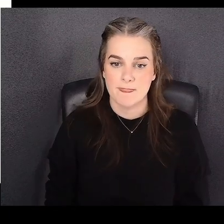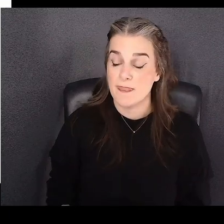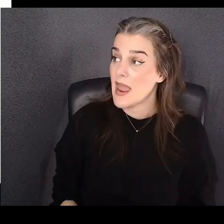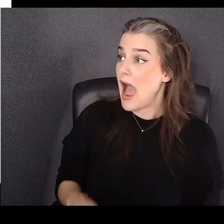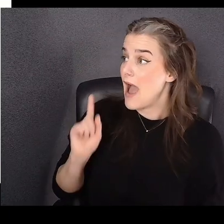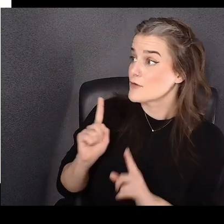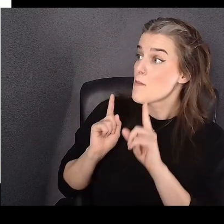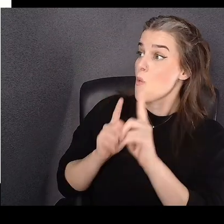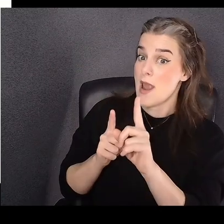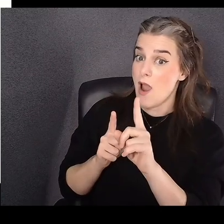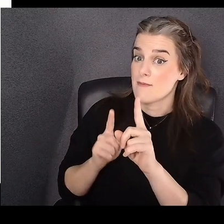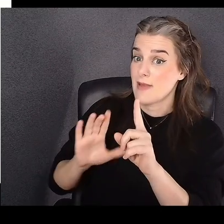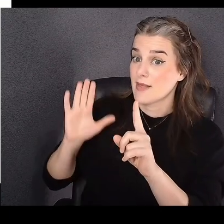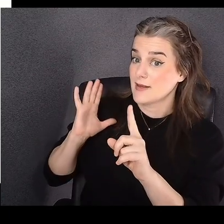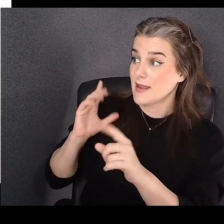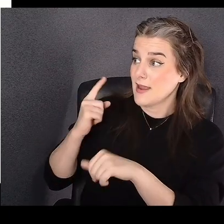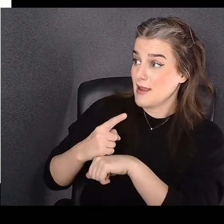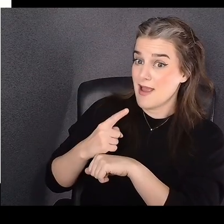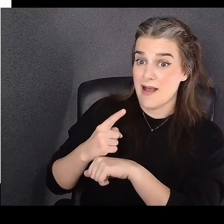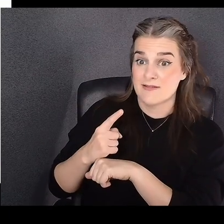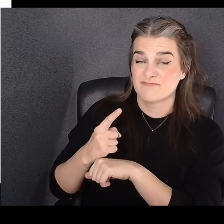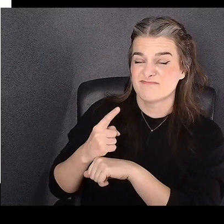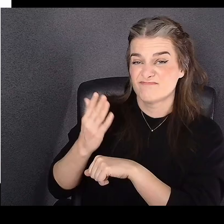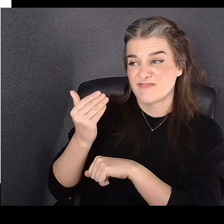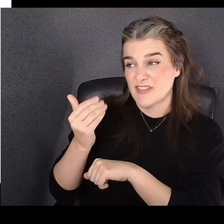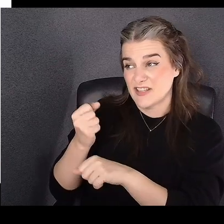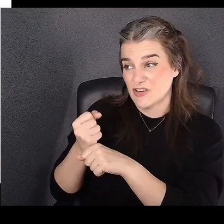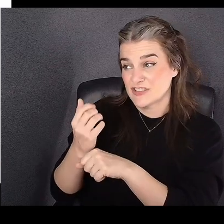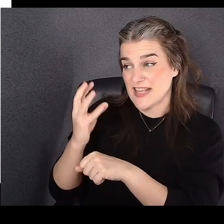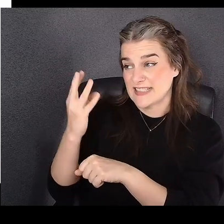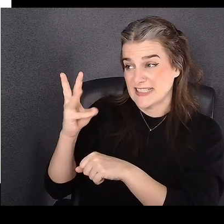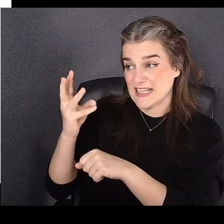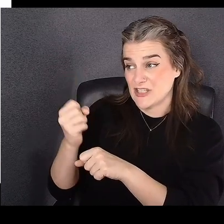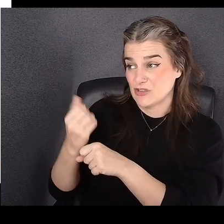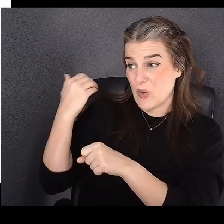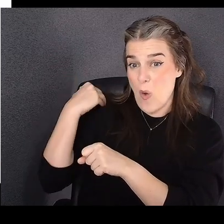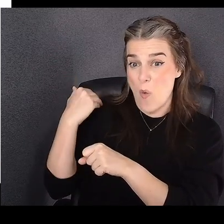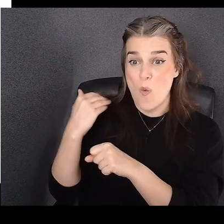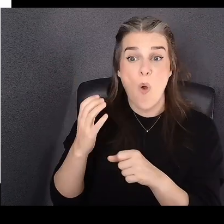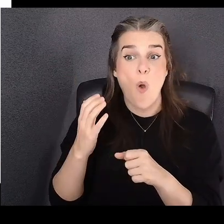and I'm talking 15, 16 years ago-- when phone books were still available,